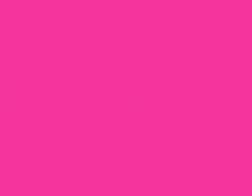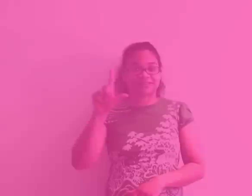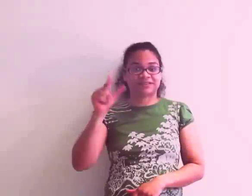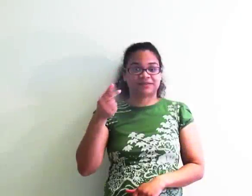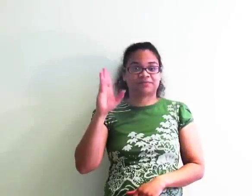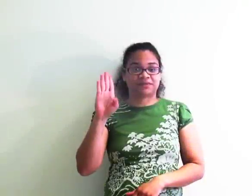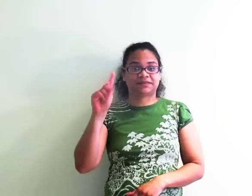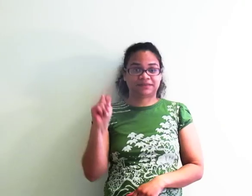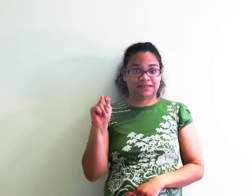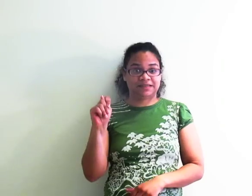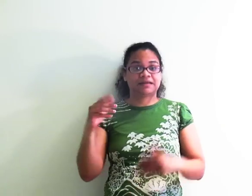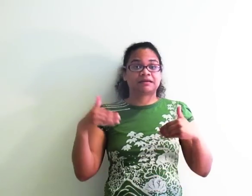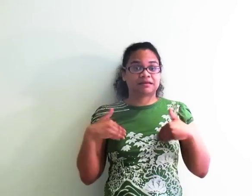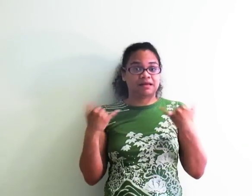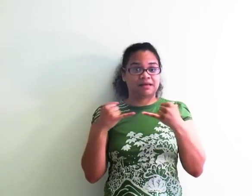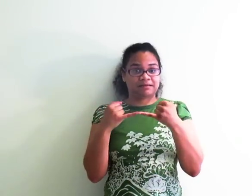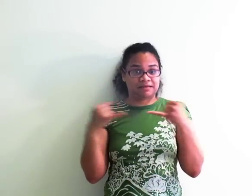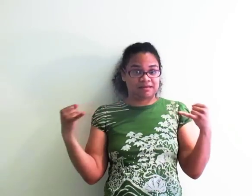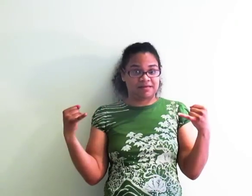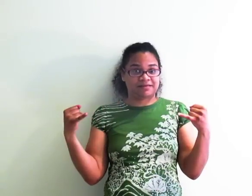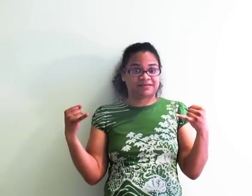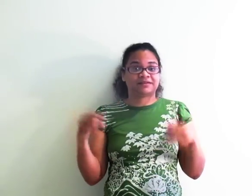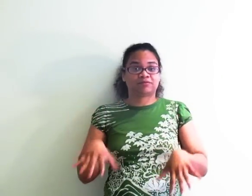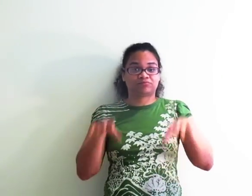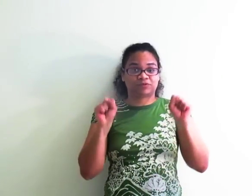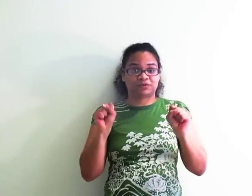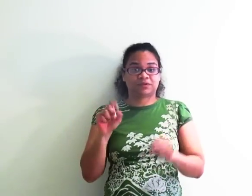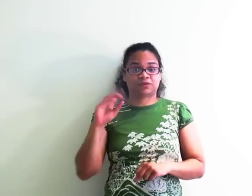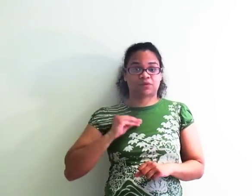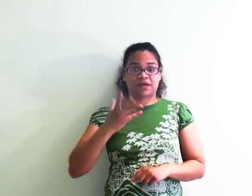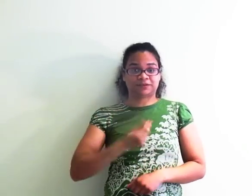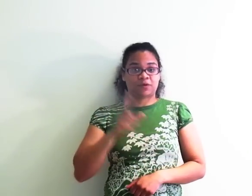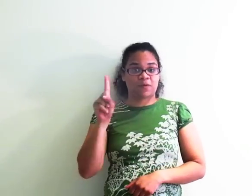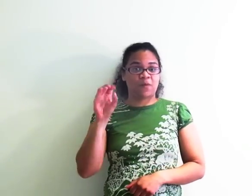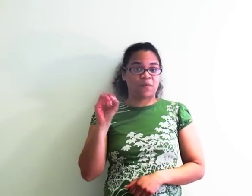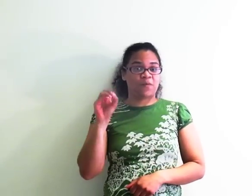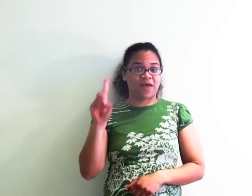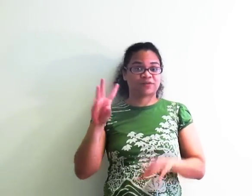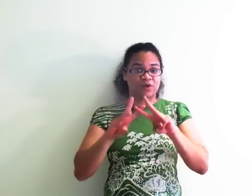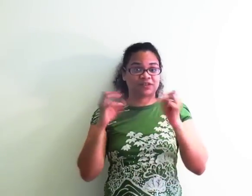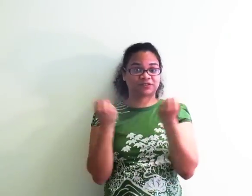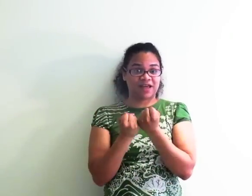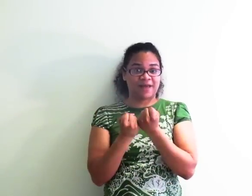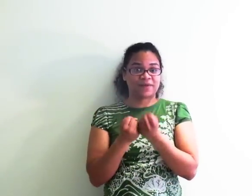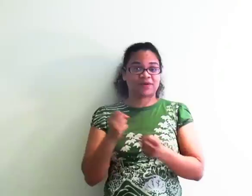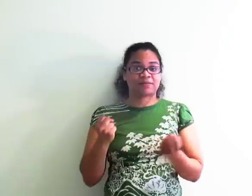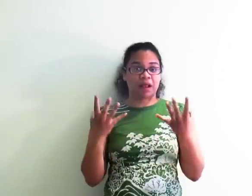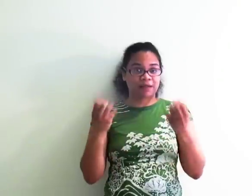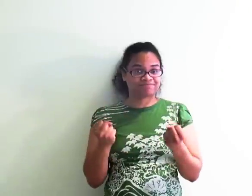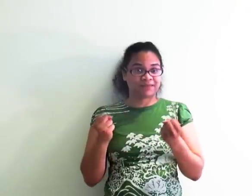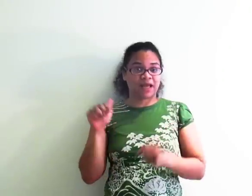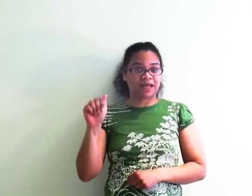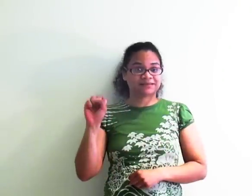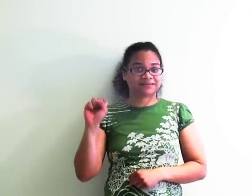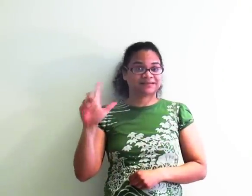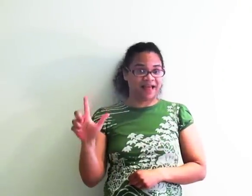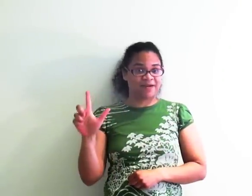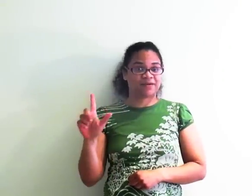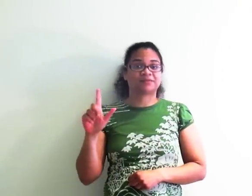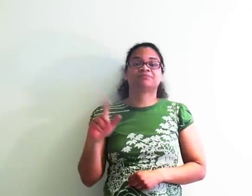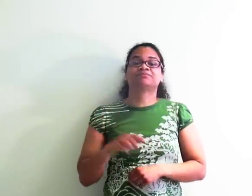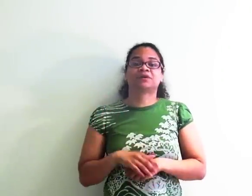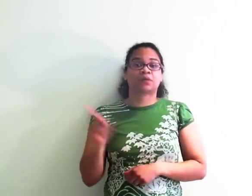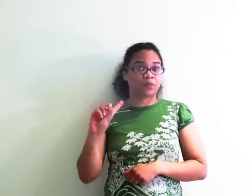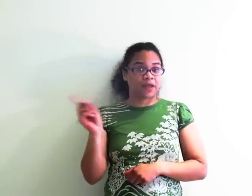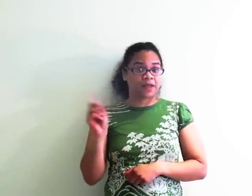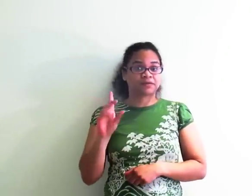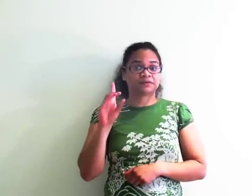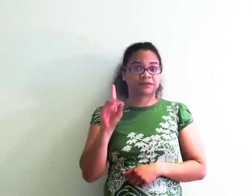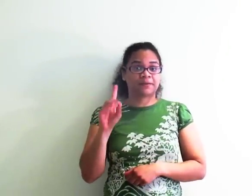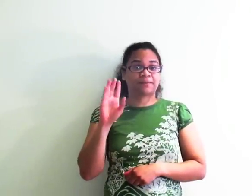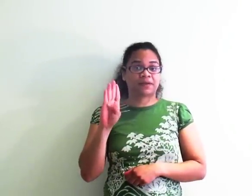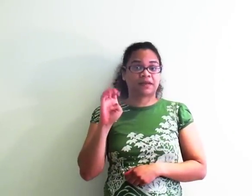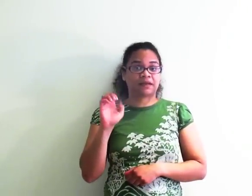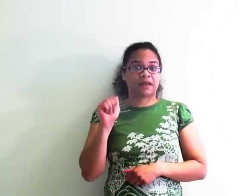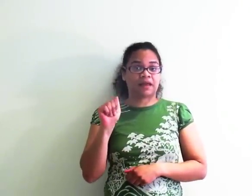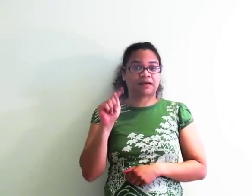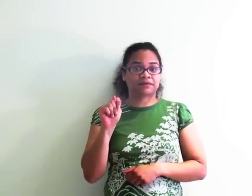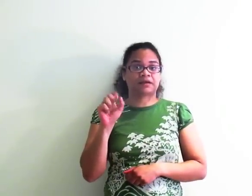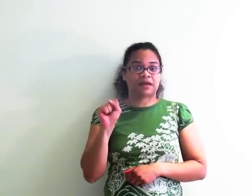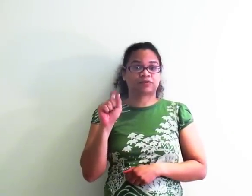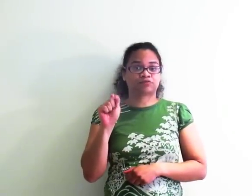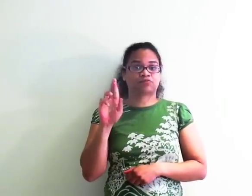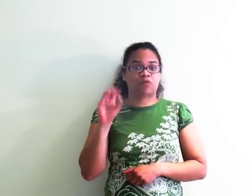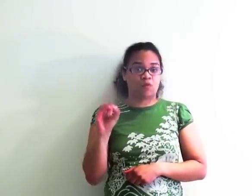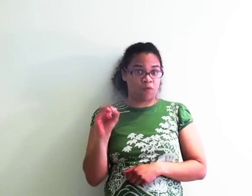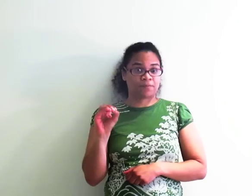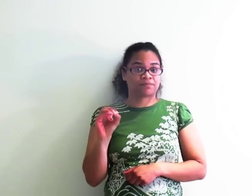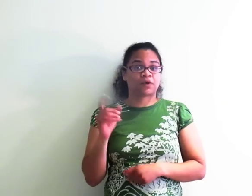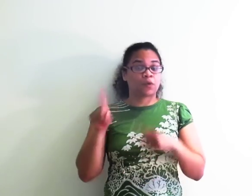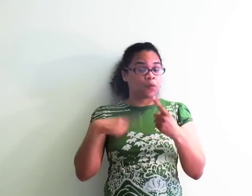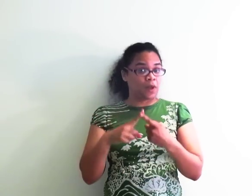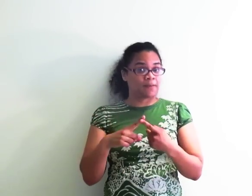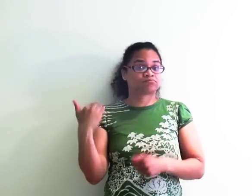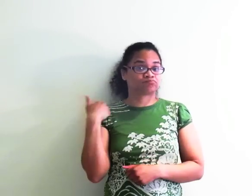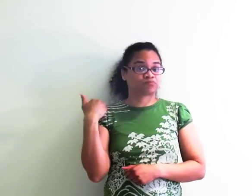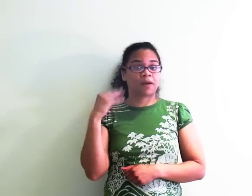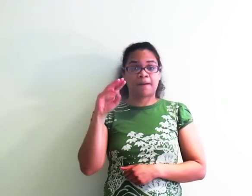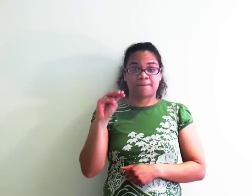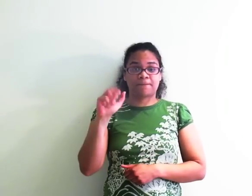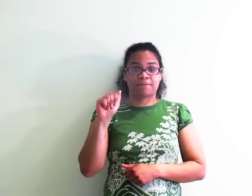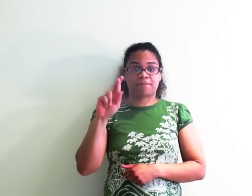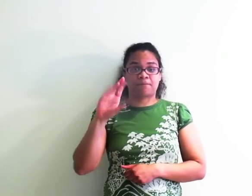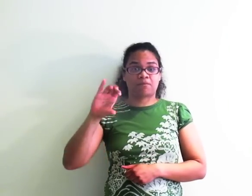We, the LGBT Youth Line, hosted a Trans 101 workshop in American Sign Language at D-Beastro in March.